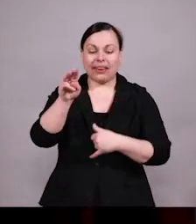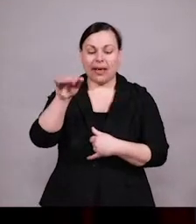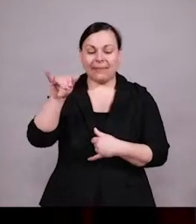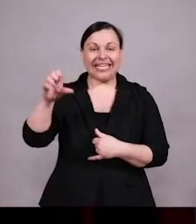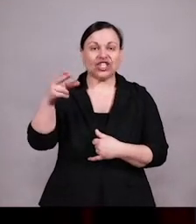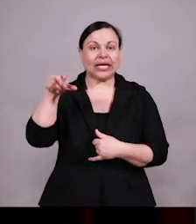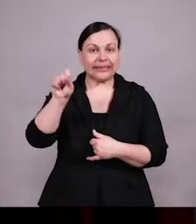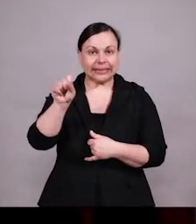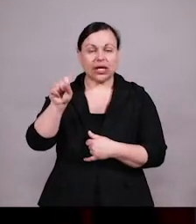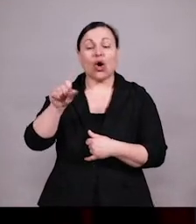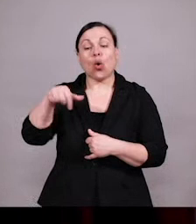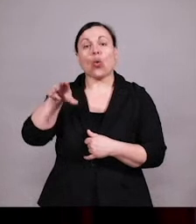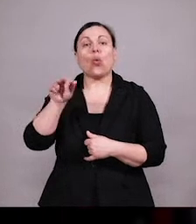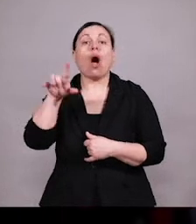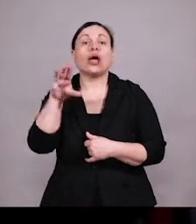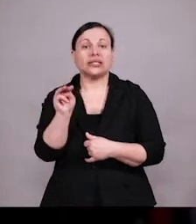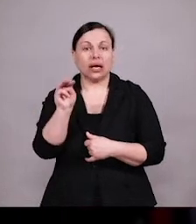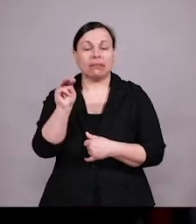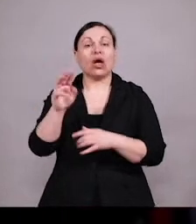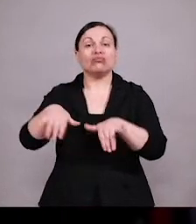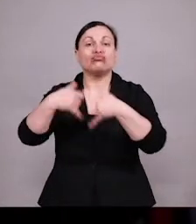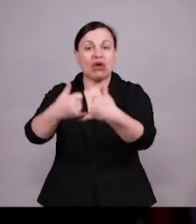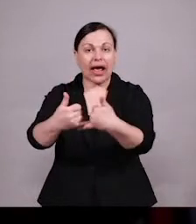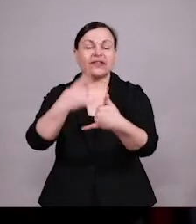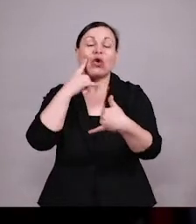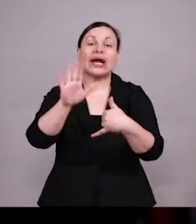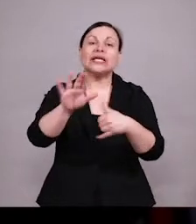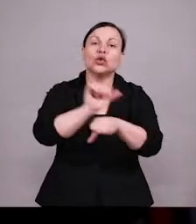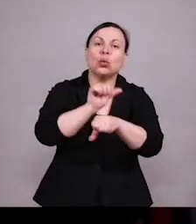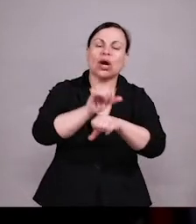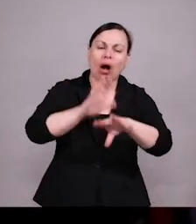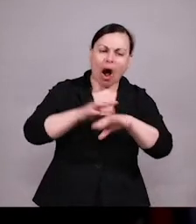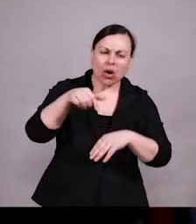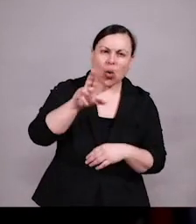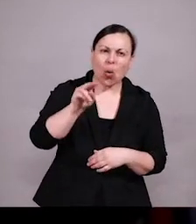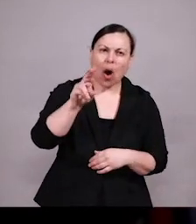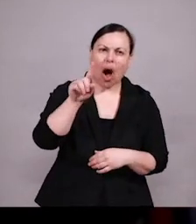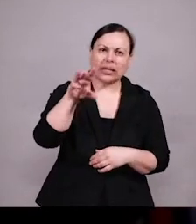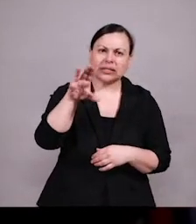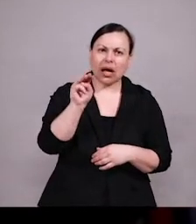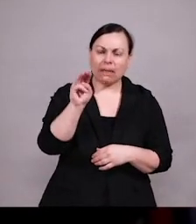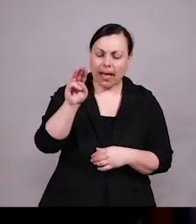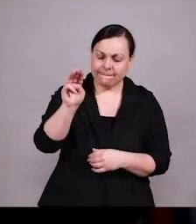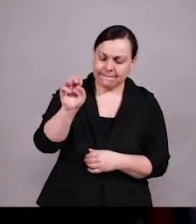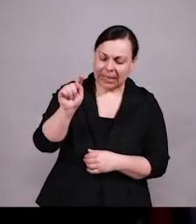Micius Quantum Prize for his breakthrough work in the field on quantum meteorology and quantum